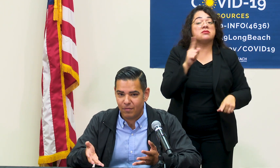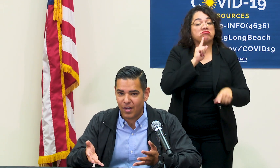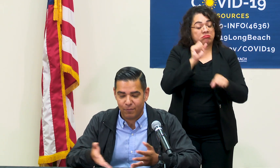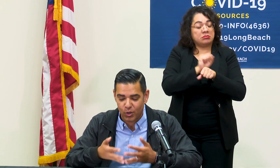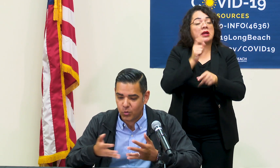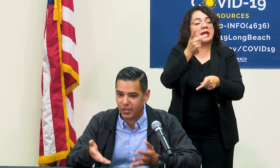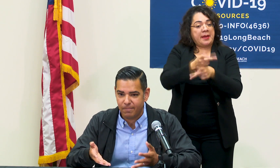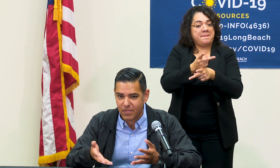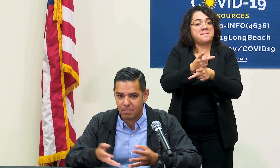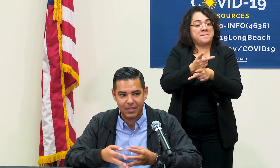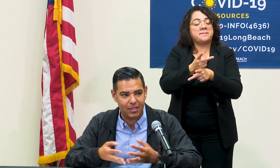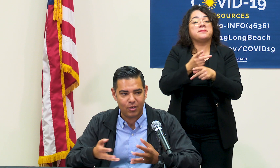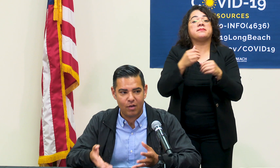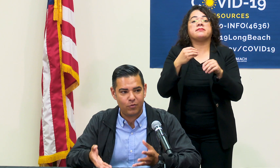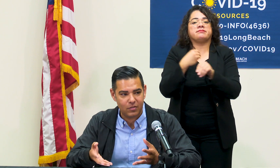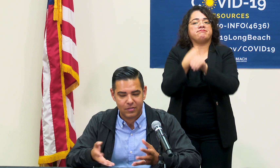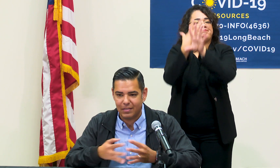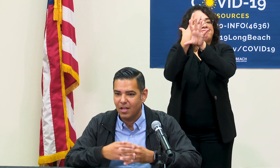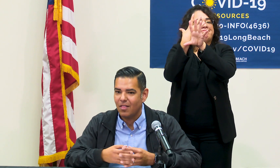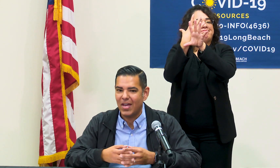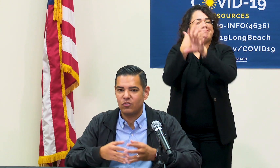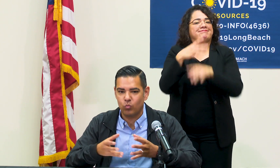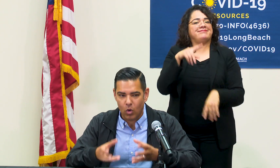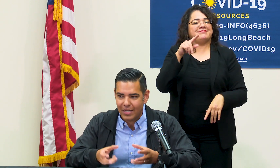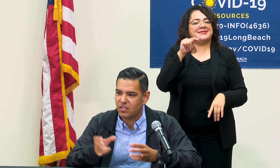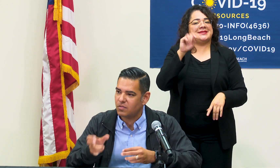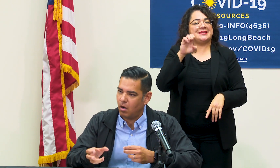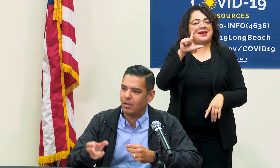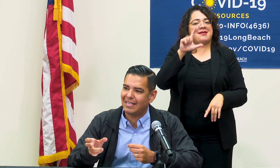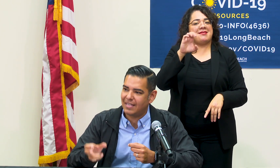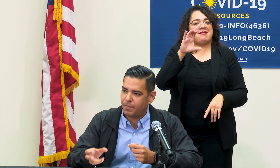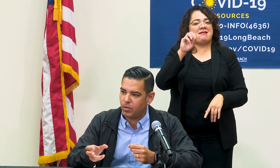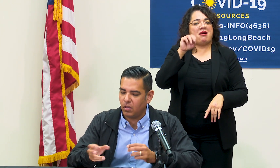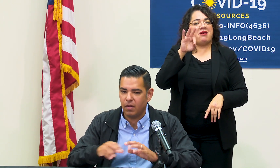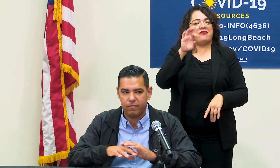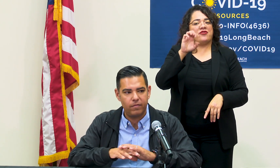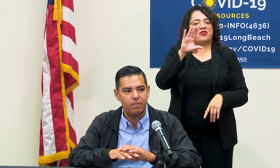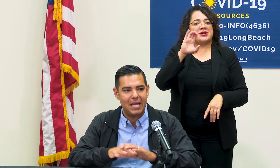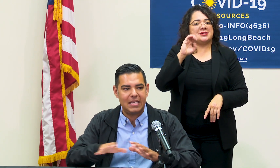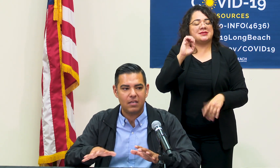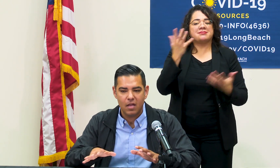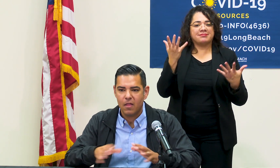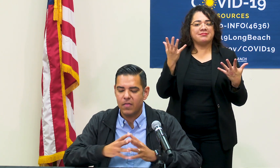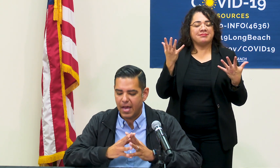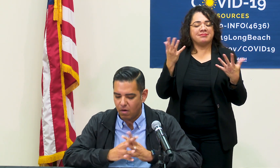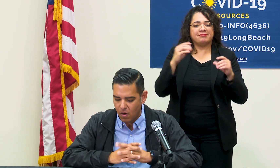virtually and by teleconference and that is one small example of many that are